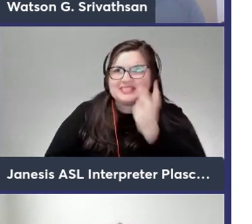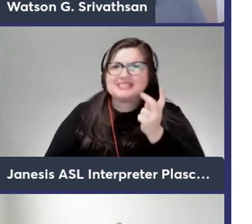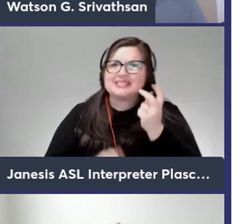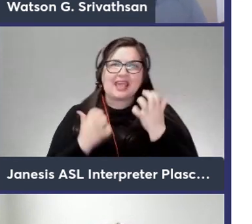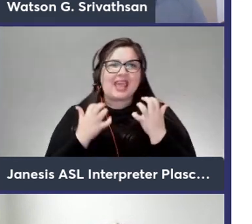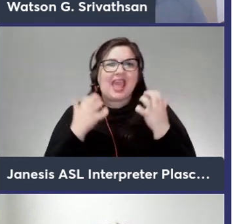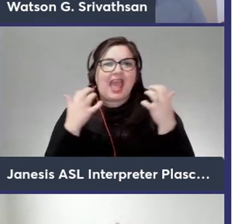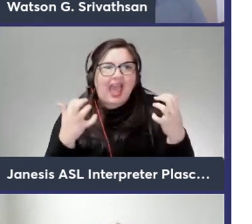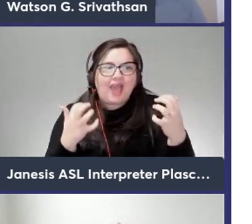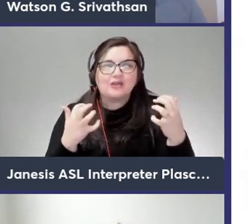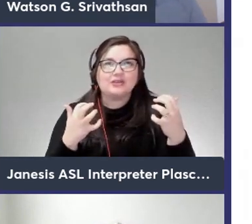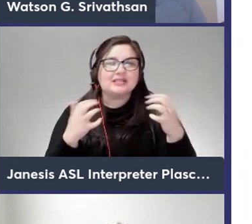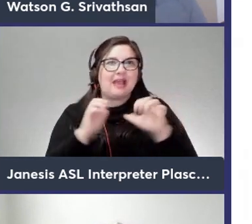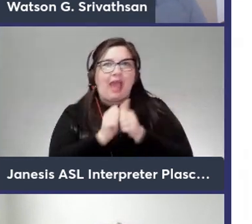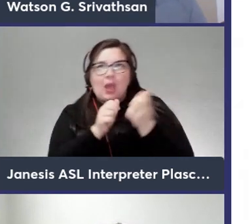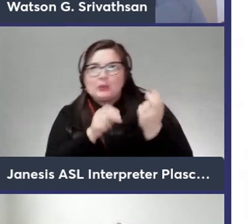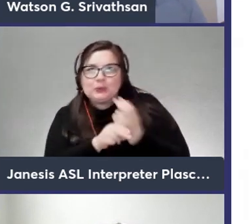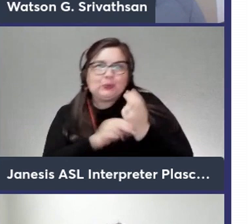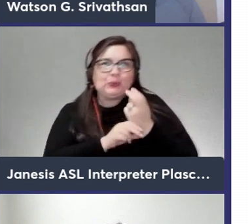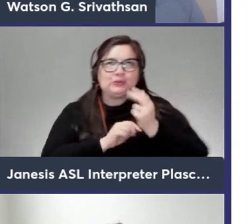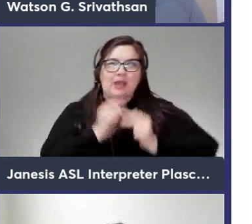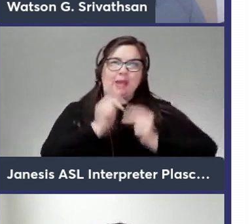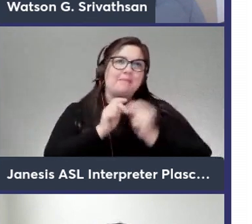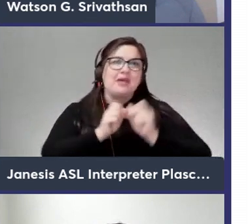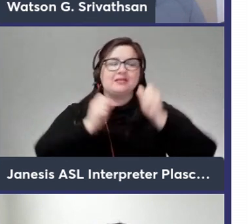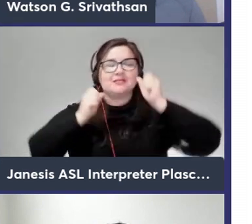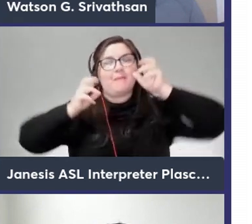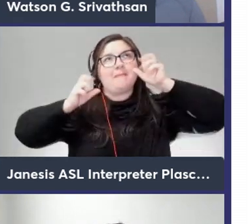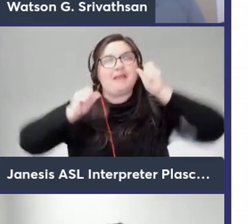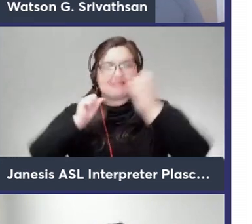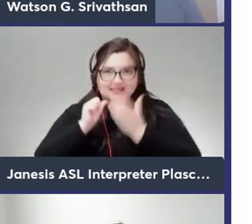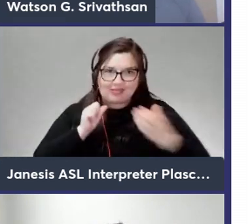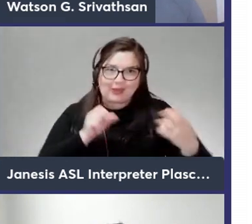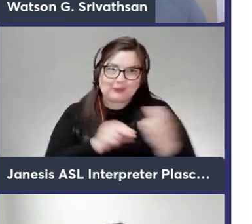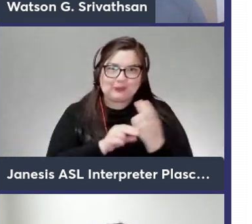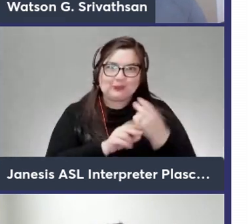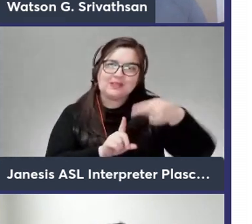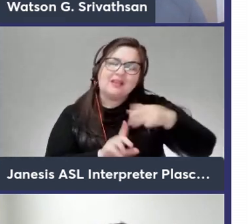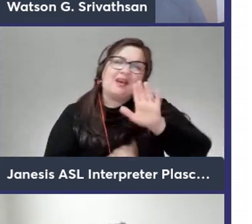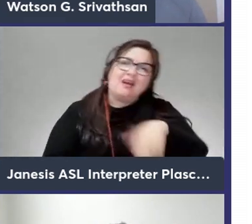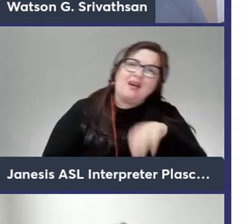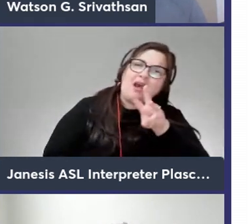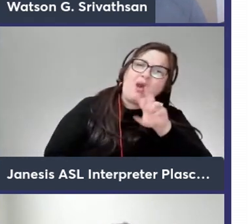is gonna take this and build amazing things with it. So Watson, thanks so much for being with us today